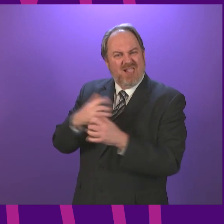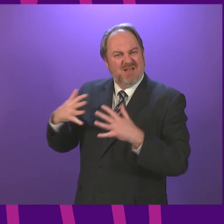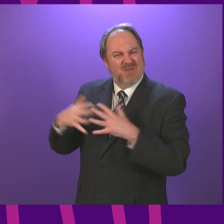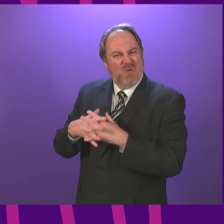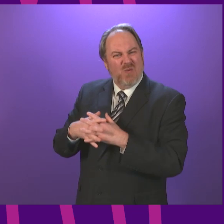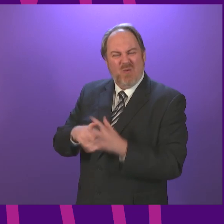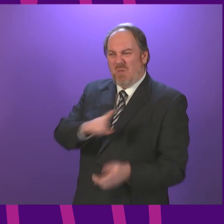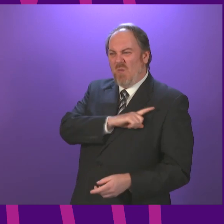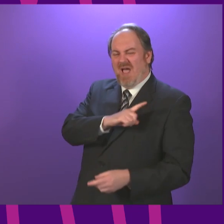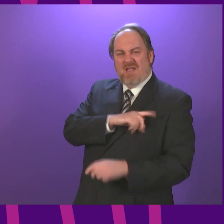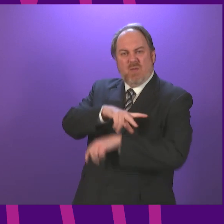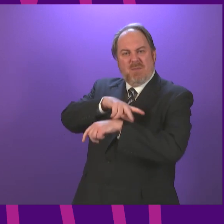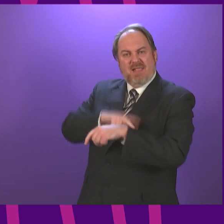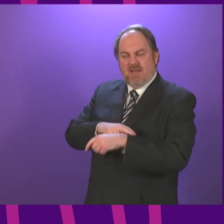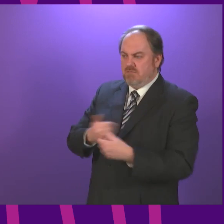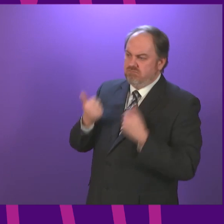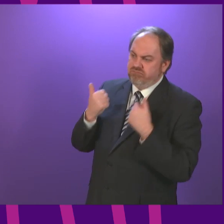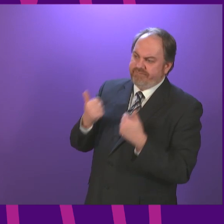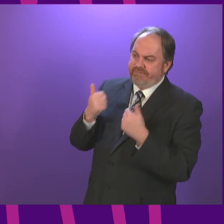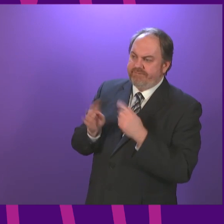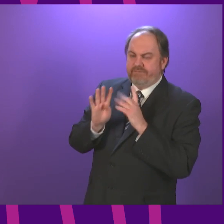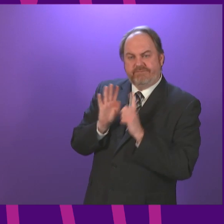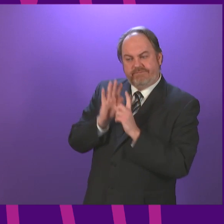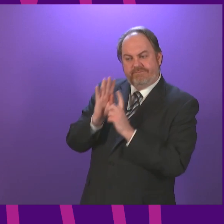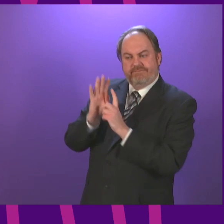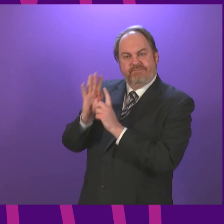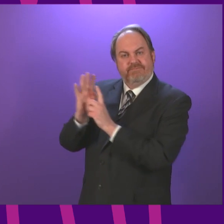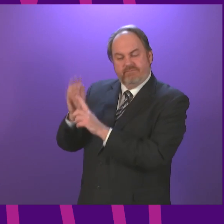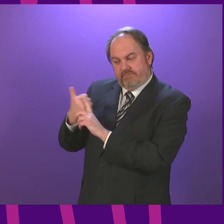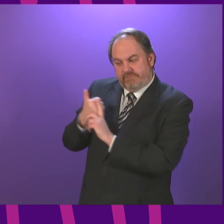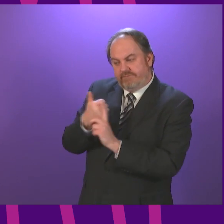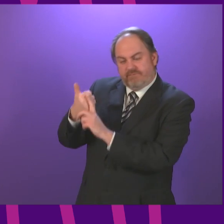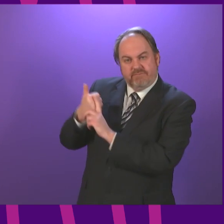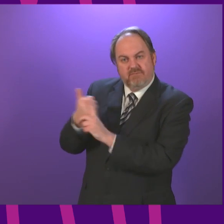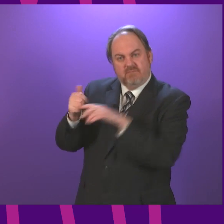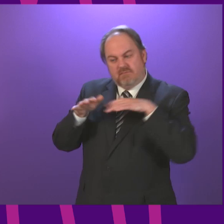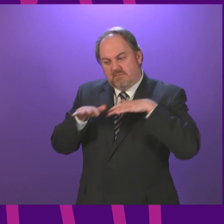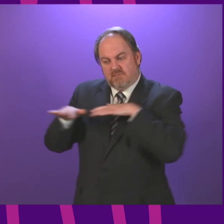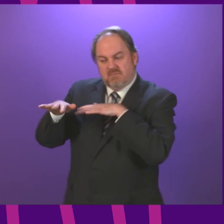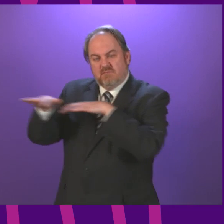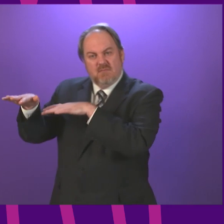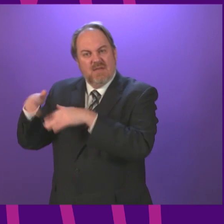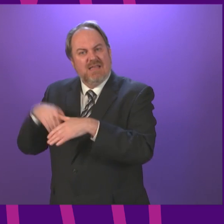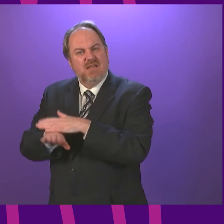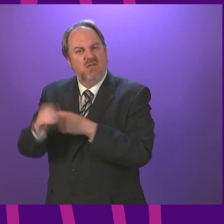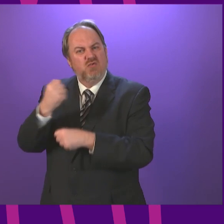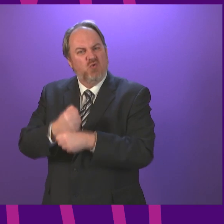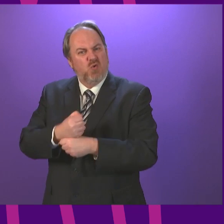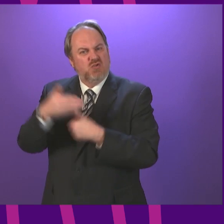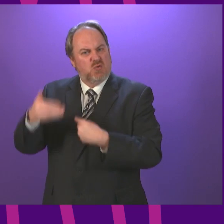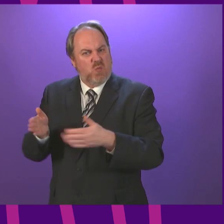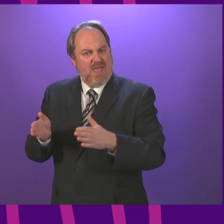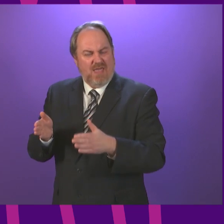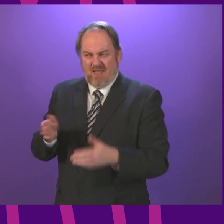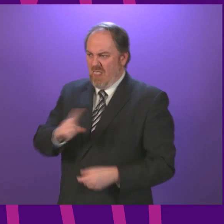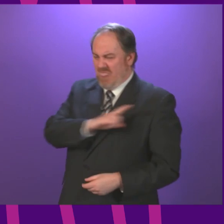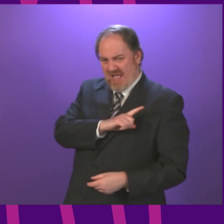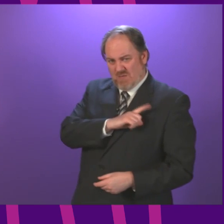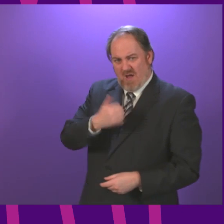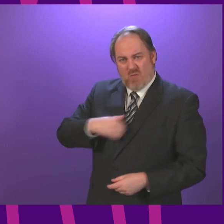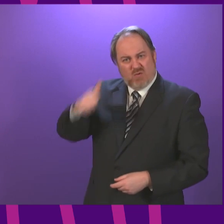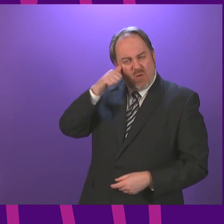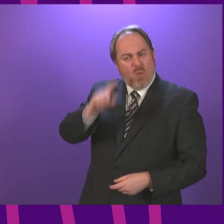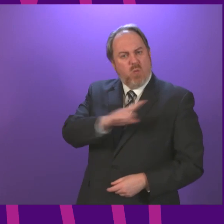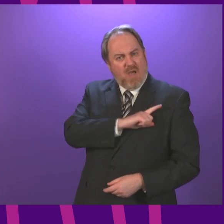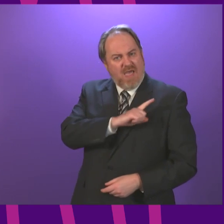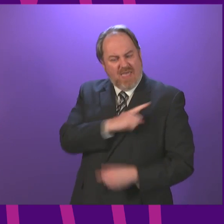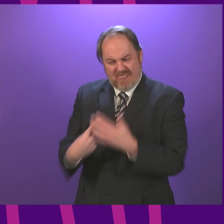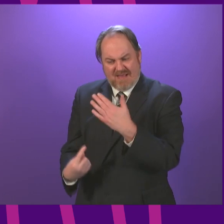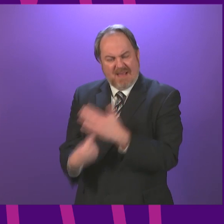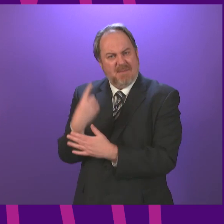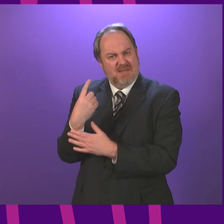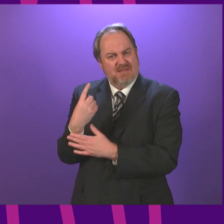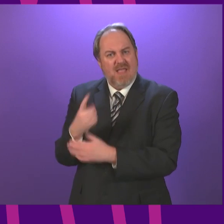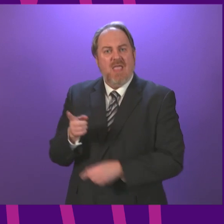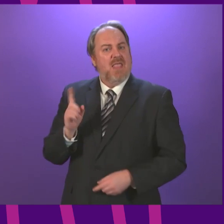operation? Why were those people escorted down to George Square? How can that be a safe operation?